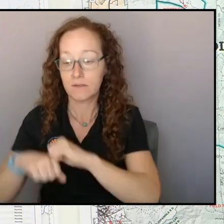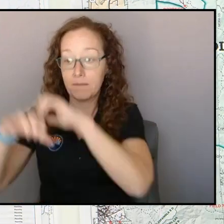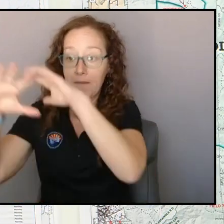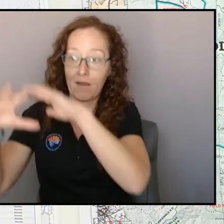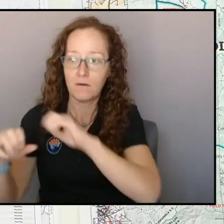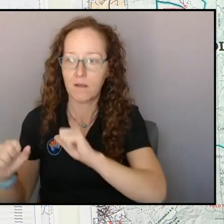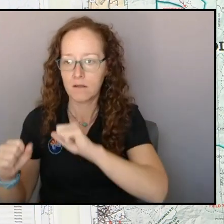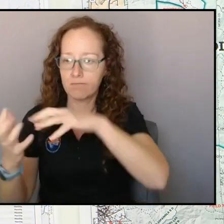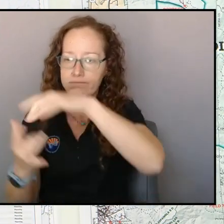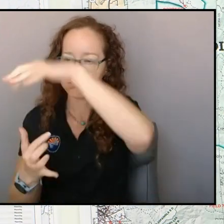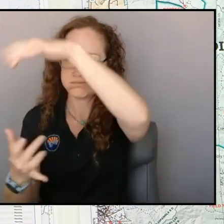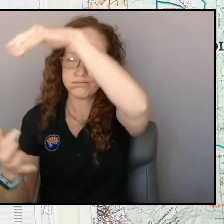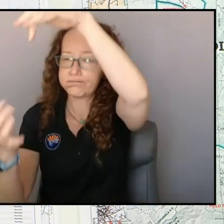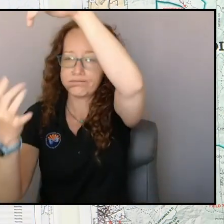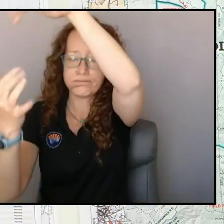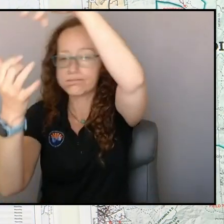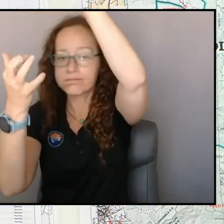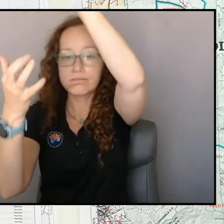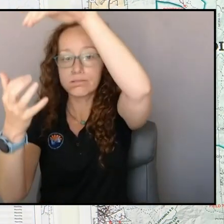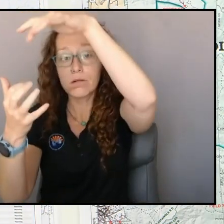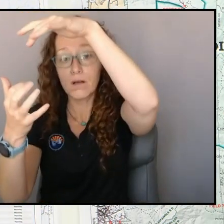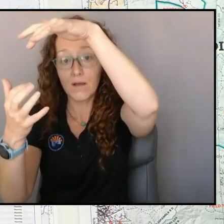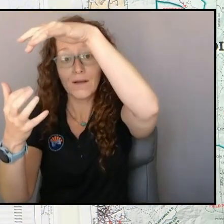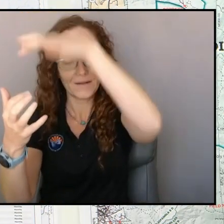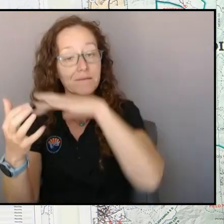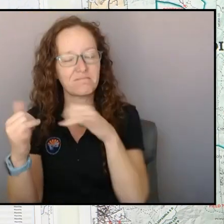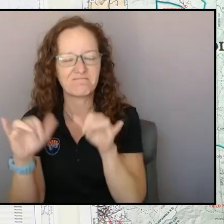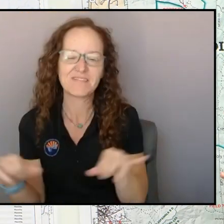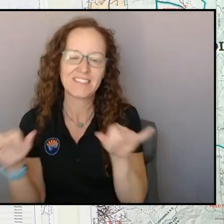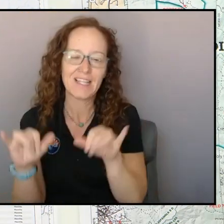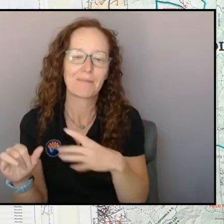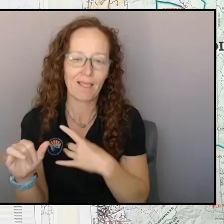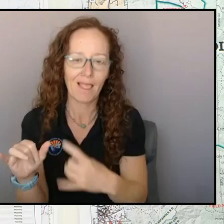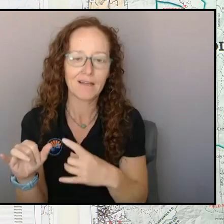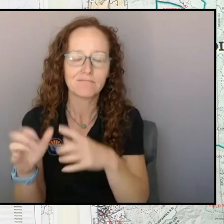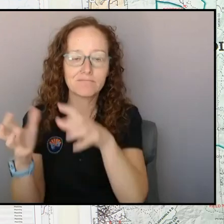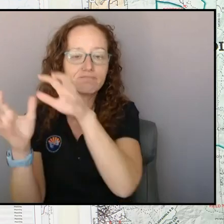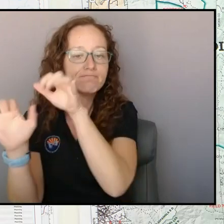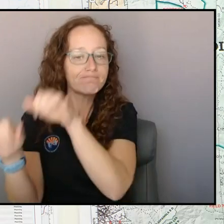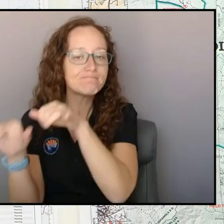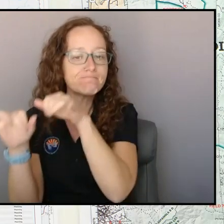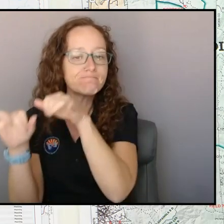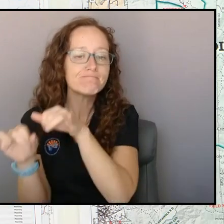out in this country. They'll kind of sit and hang out. You've probably, if you've been outside, you've already started